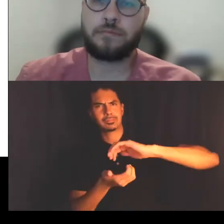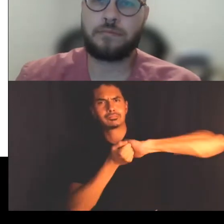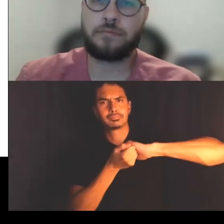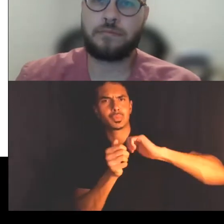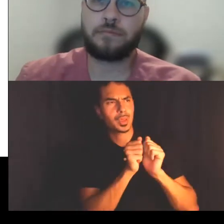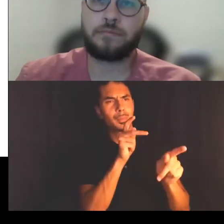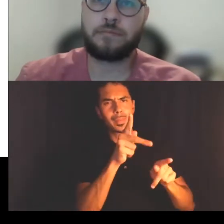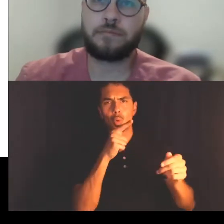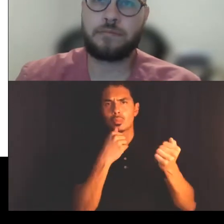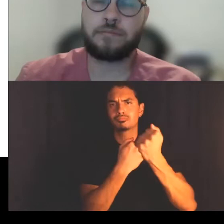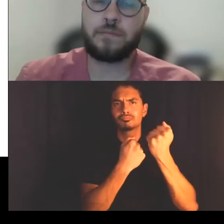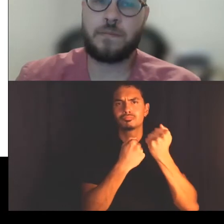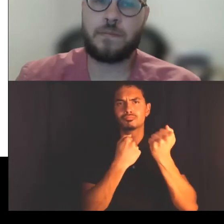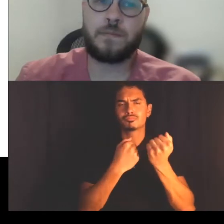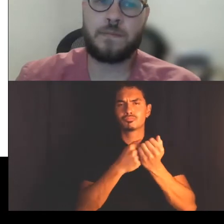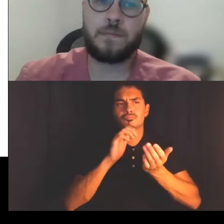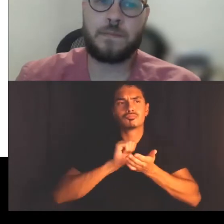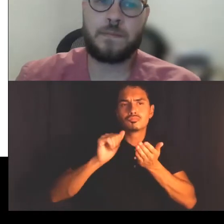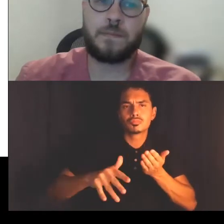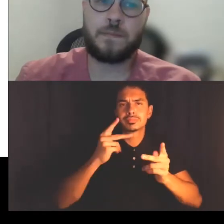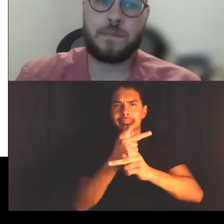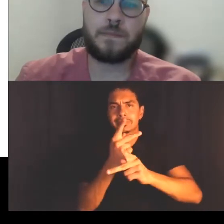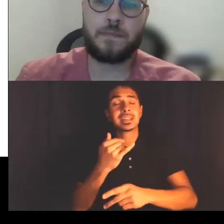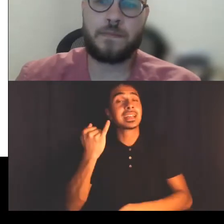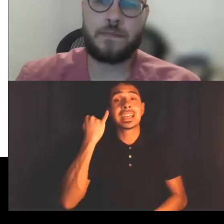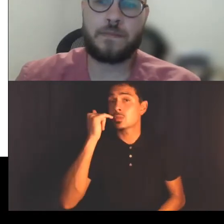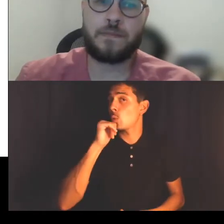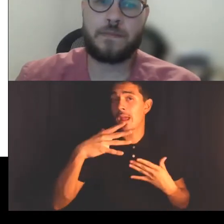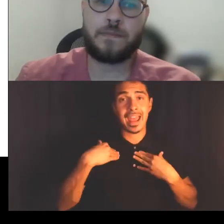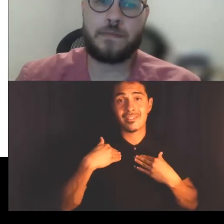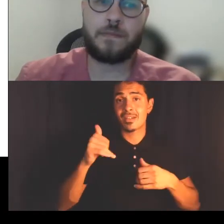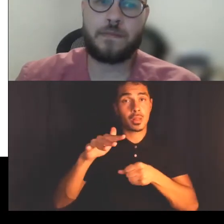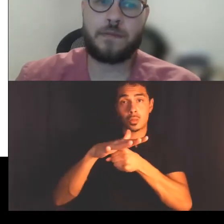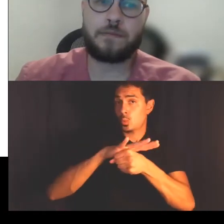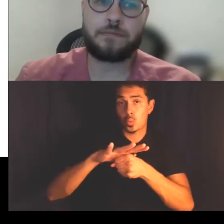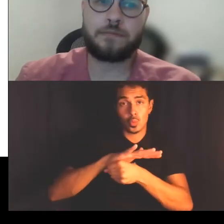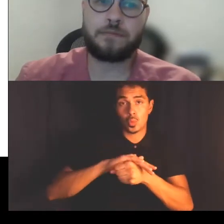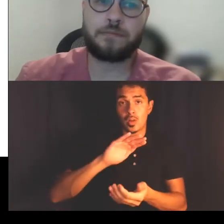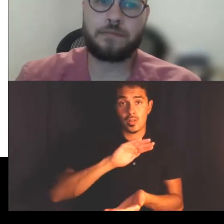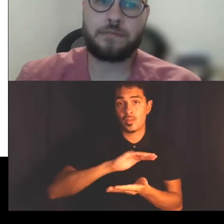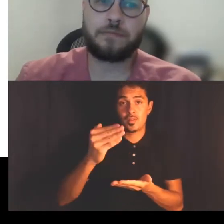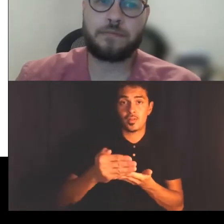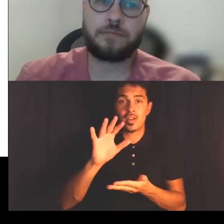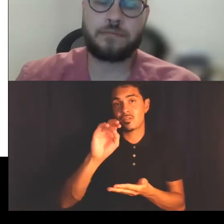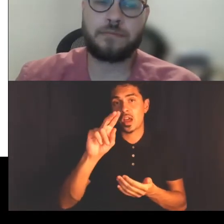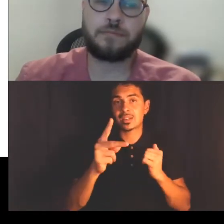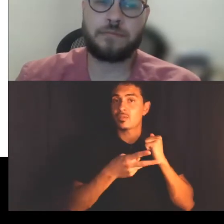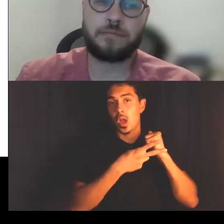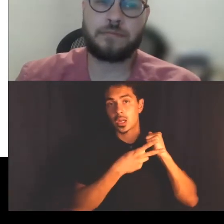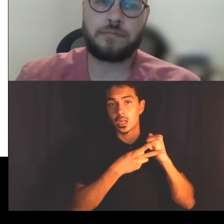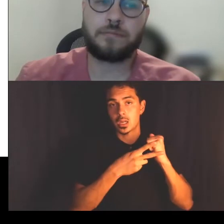If you don't have an abortion fund that's local, check out that website that Michael just dropped in the chat, because I'm sure folks